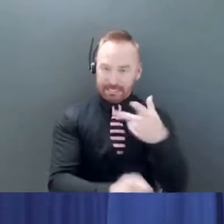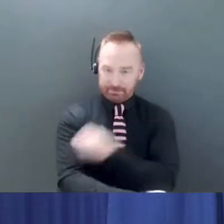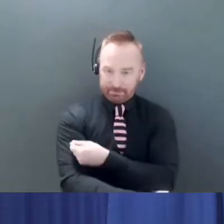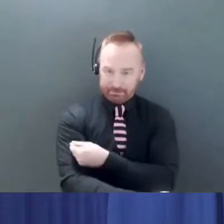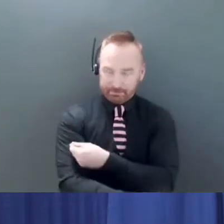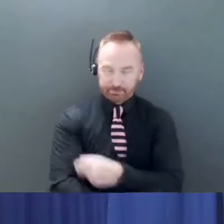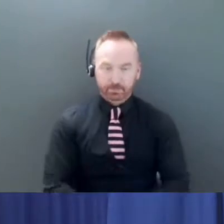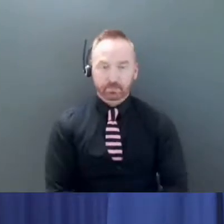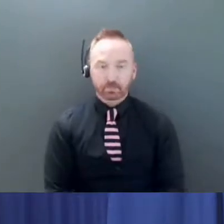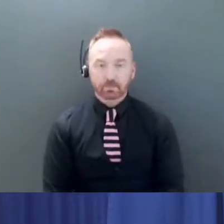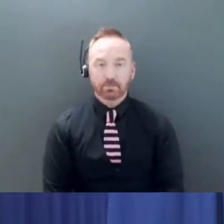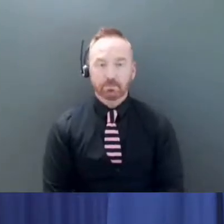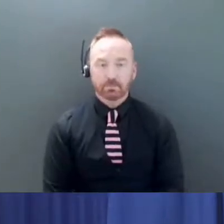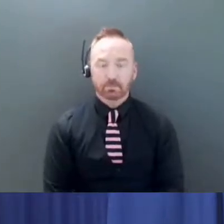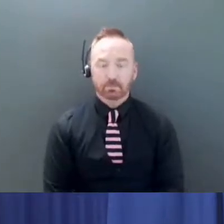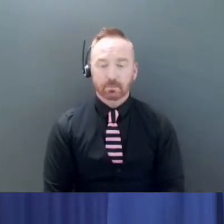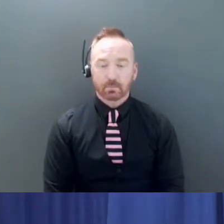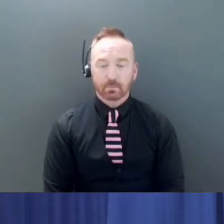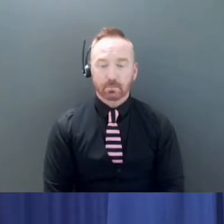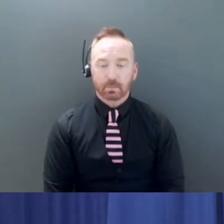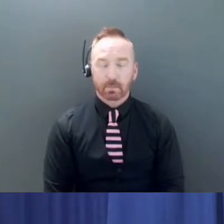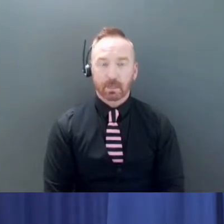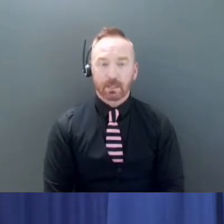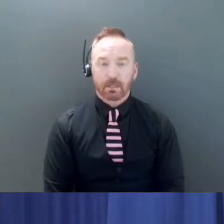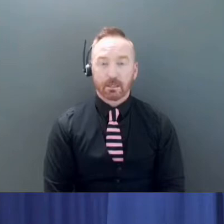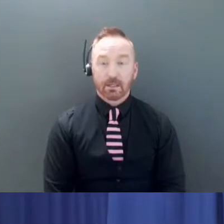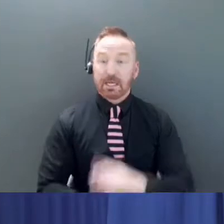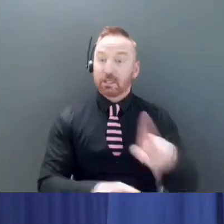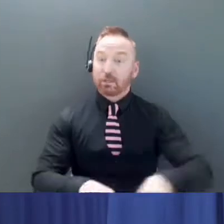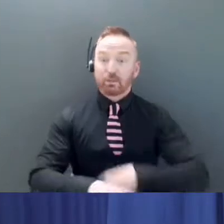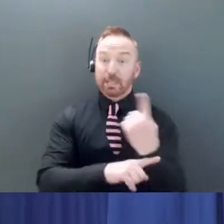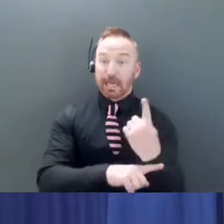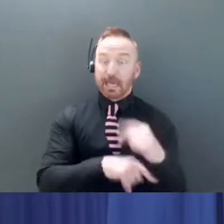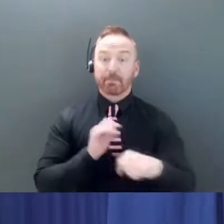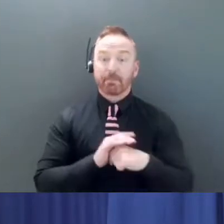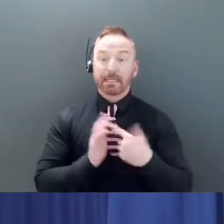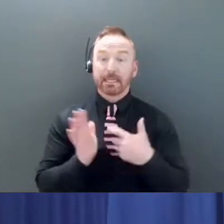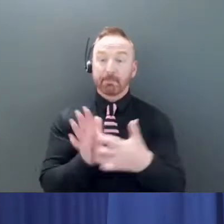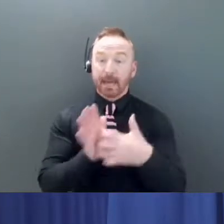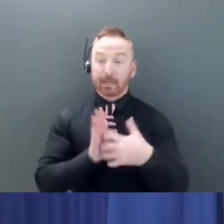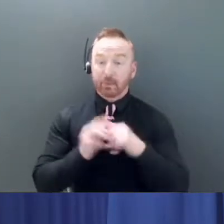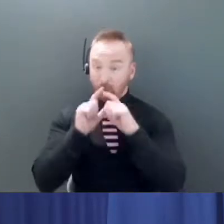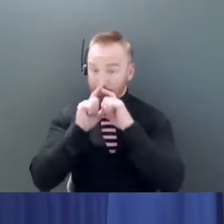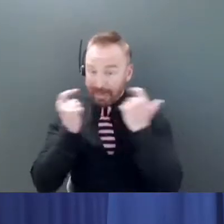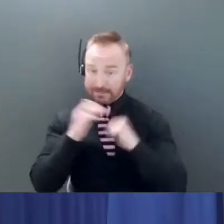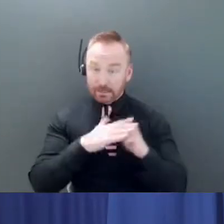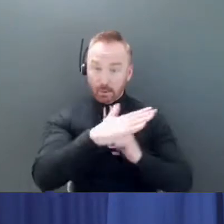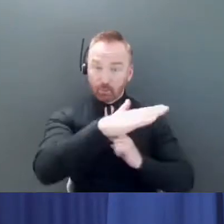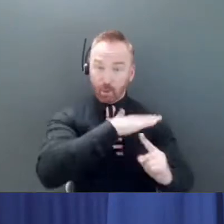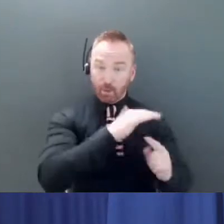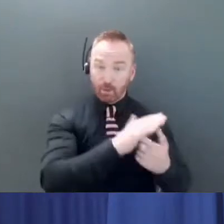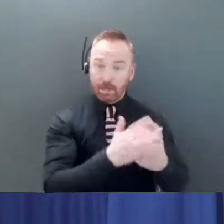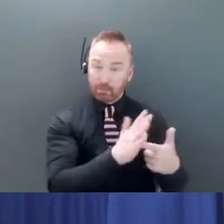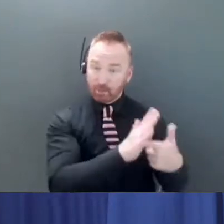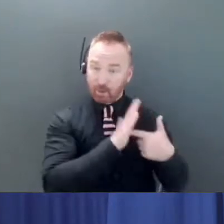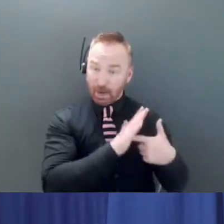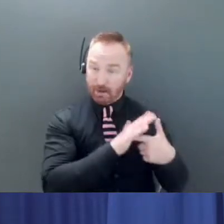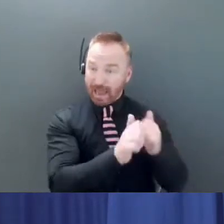While effective today, mandatorytory masking and quarantine requirements after travel will no longer be enforced. We have walked through these